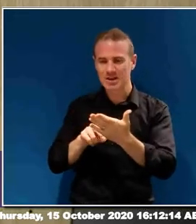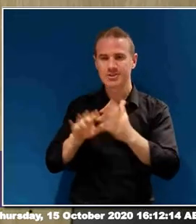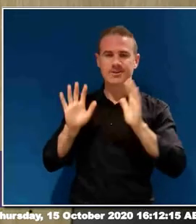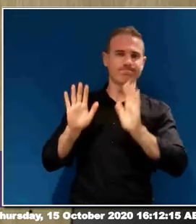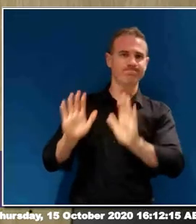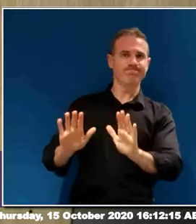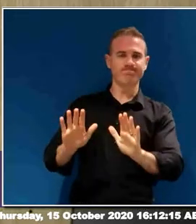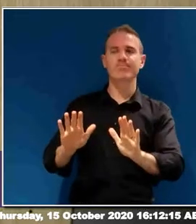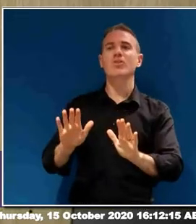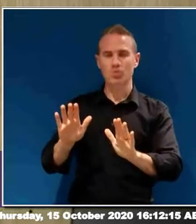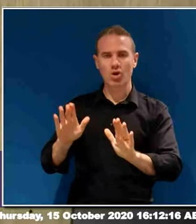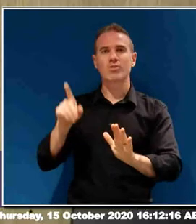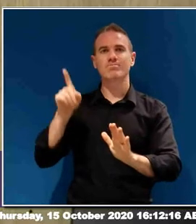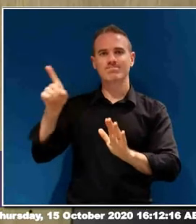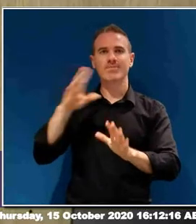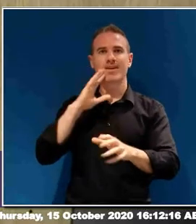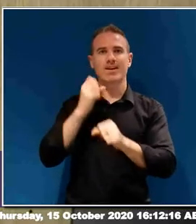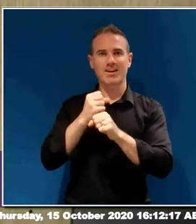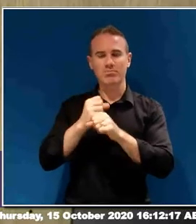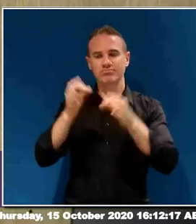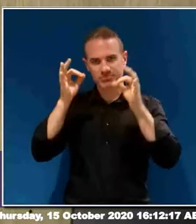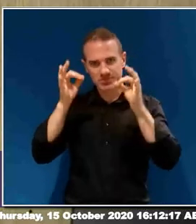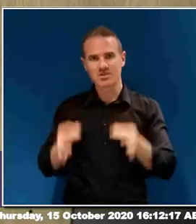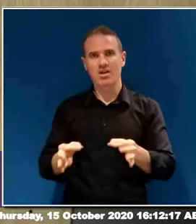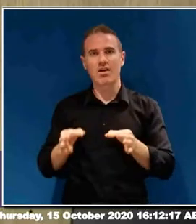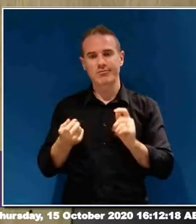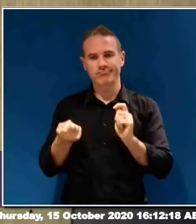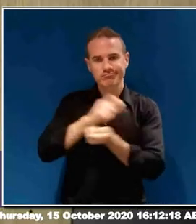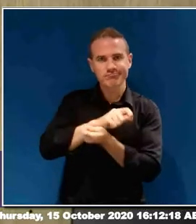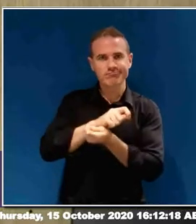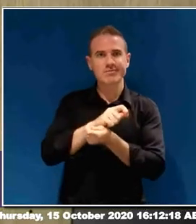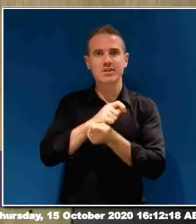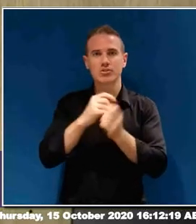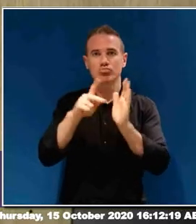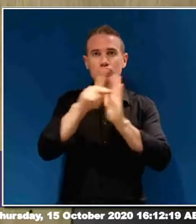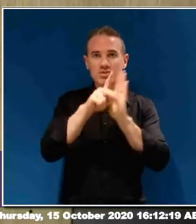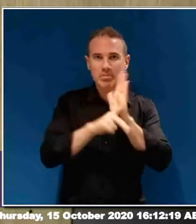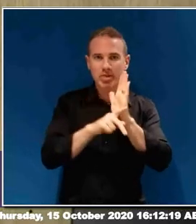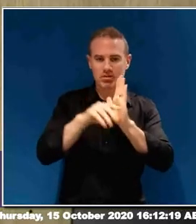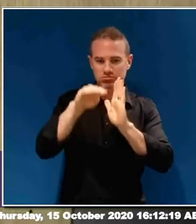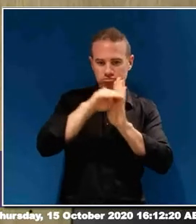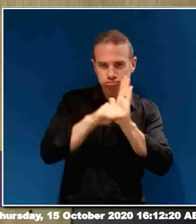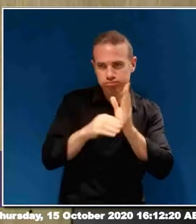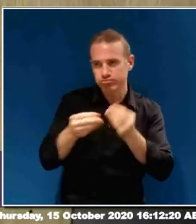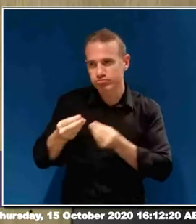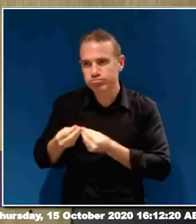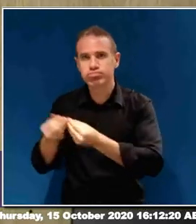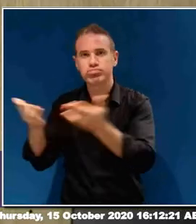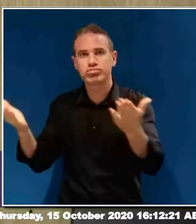The Office of Civil Rights warned schools about their civil